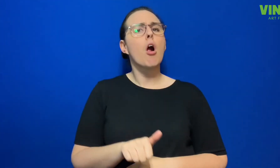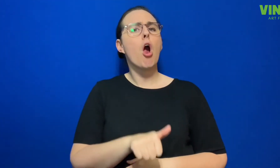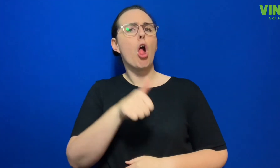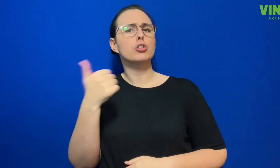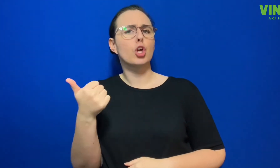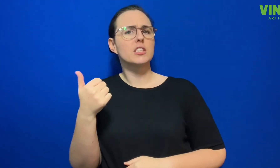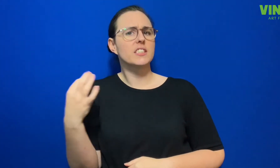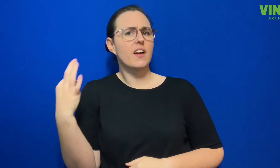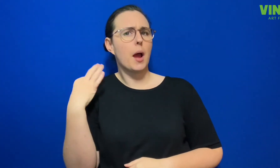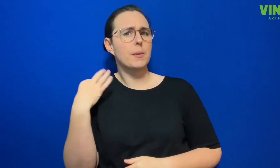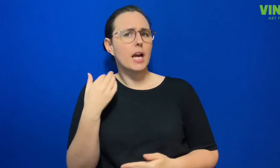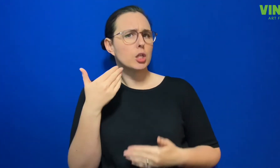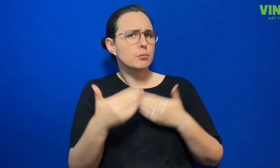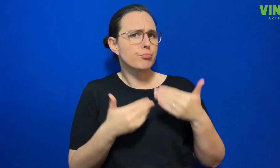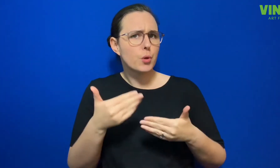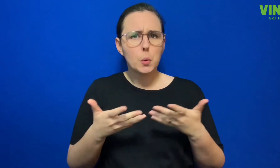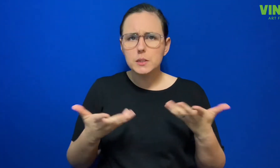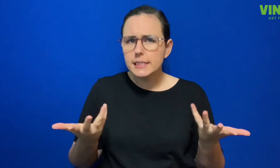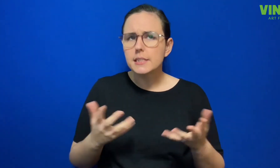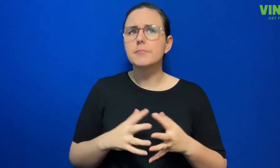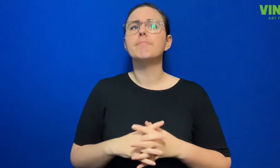Alternative Application Process